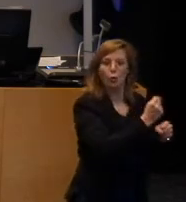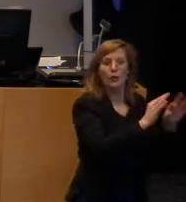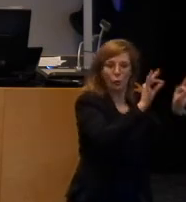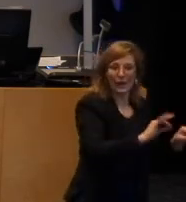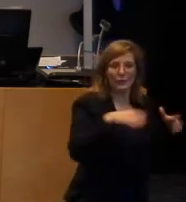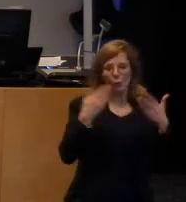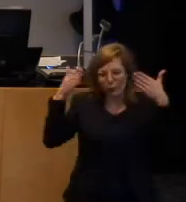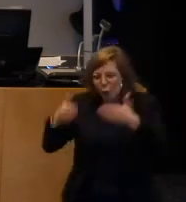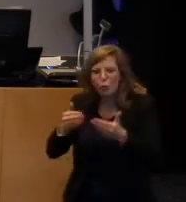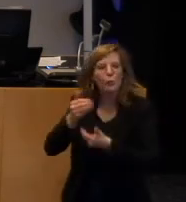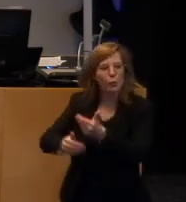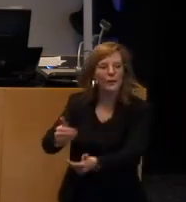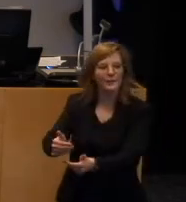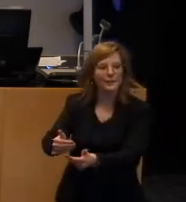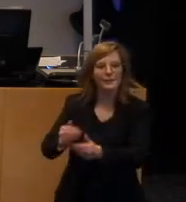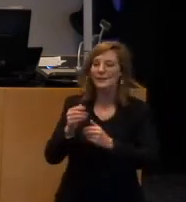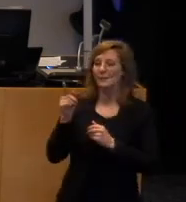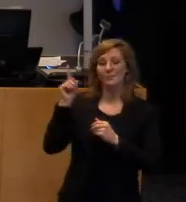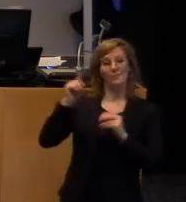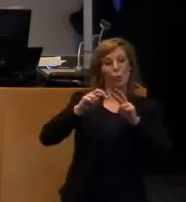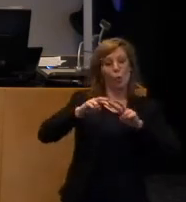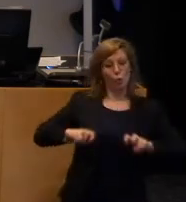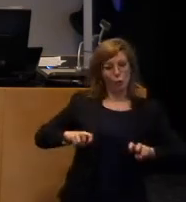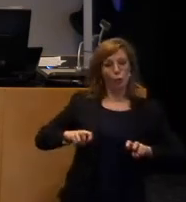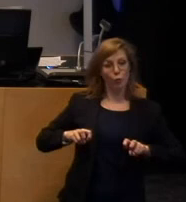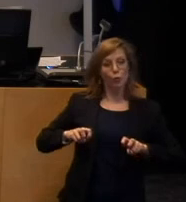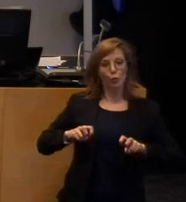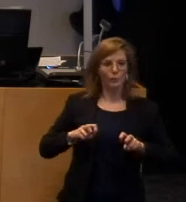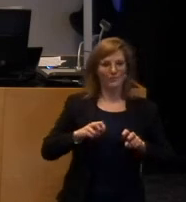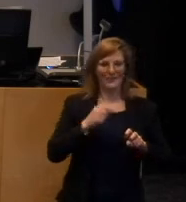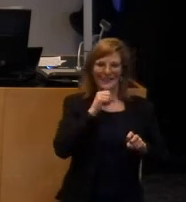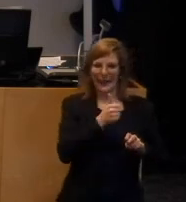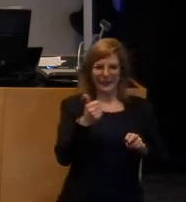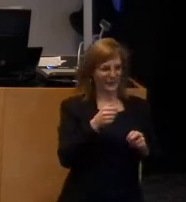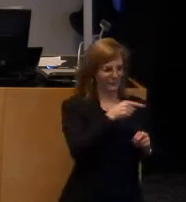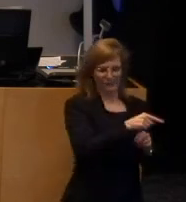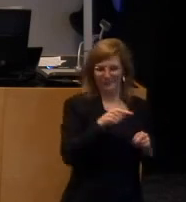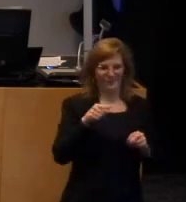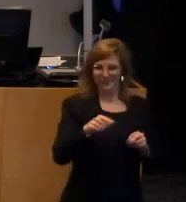However, the results of the analysis of this study warranted an expansion of these categories